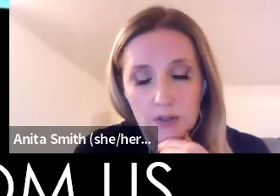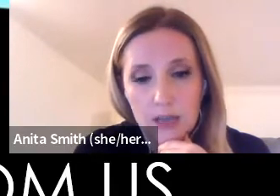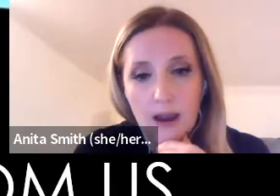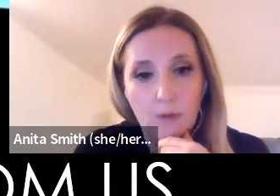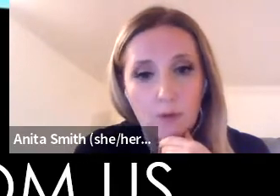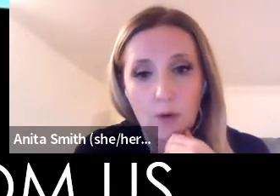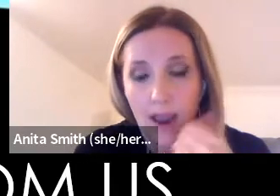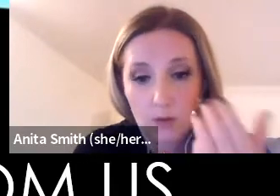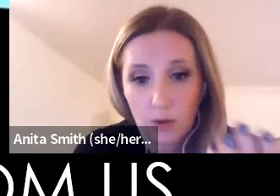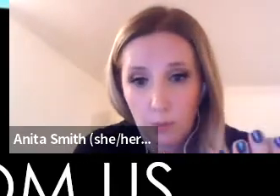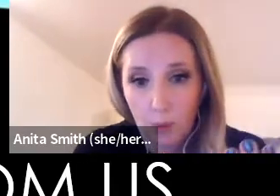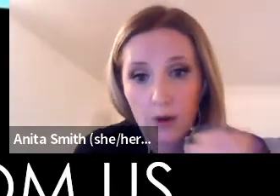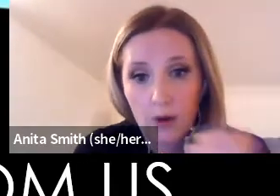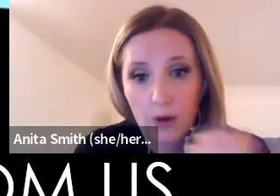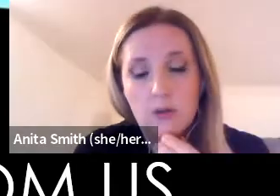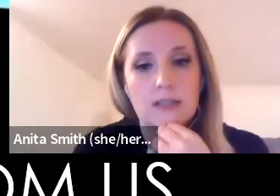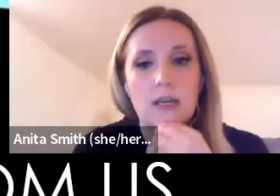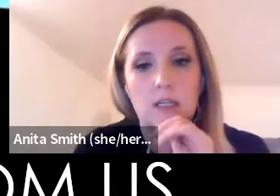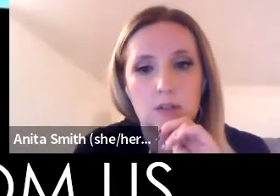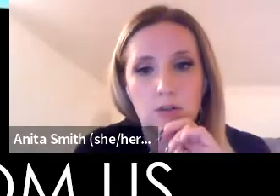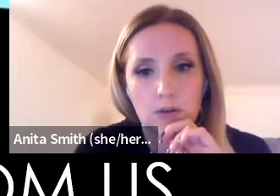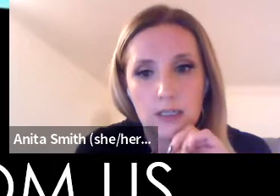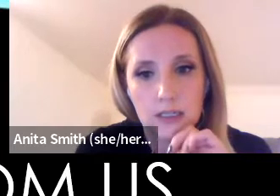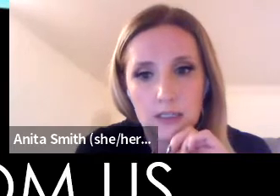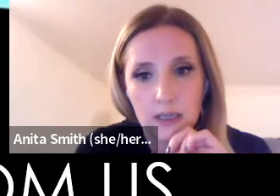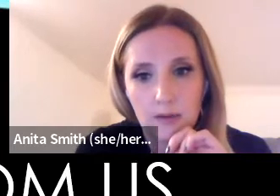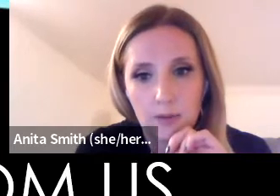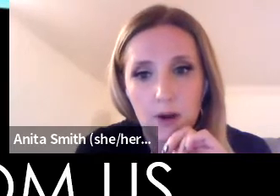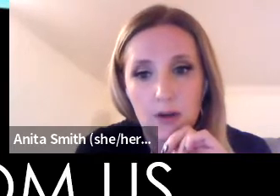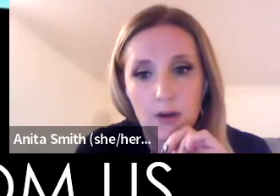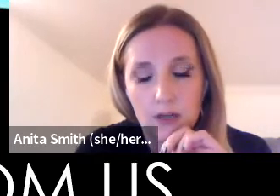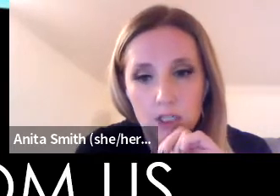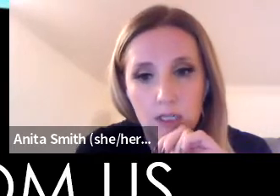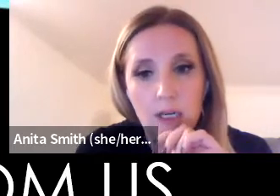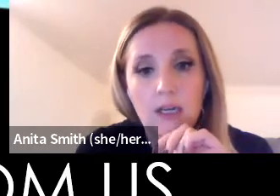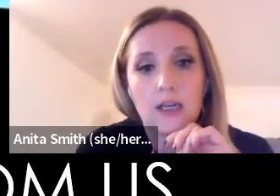of our staff and/or the board to address any concerns or incidents that have been brought to our attention